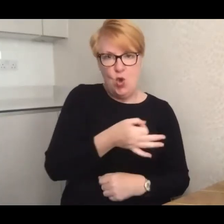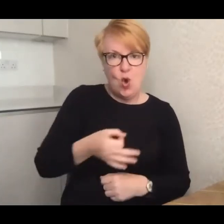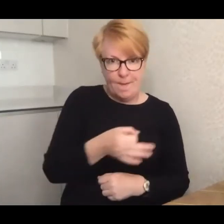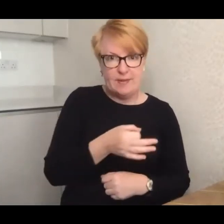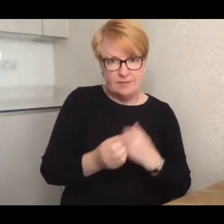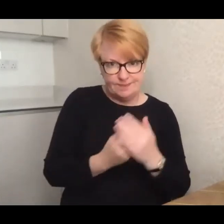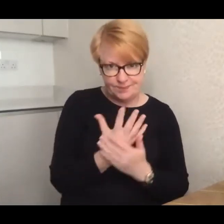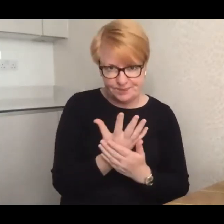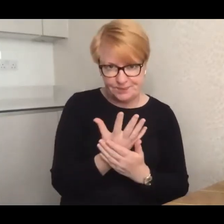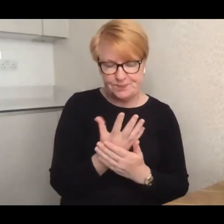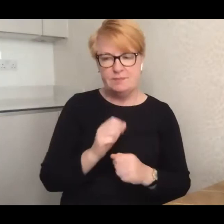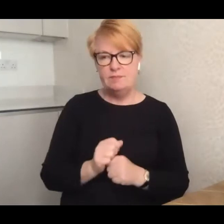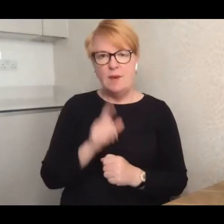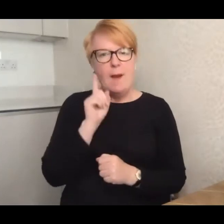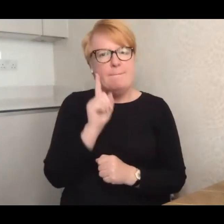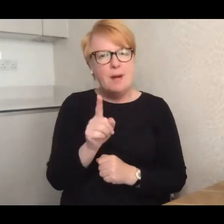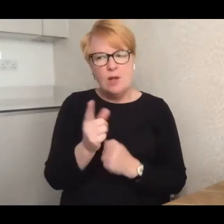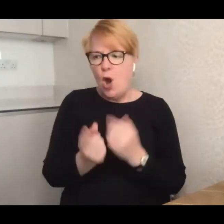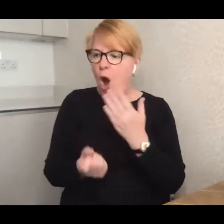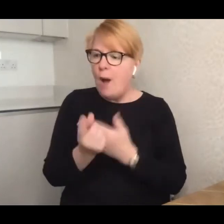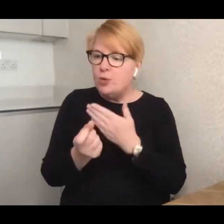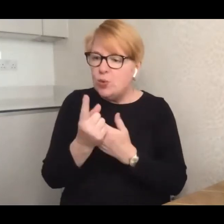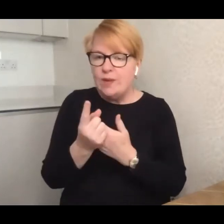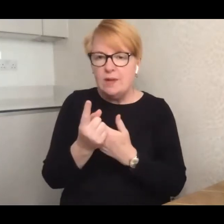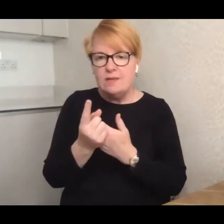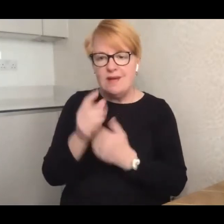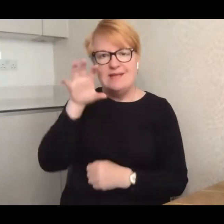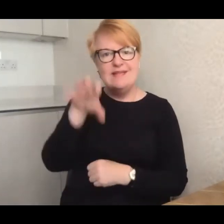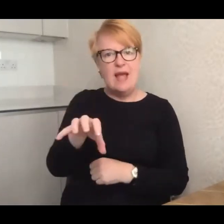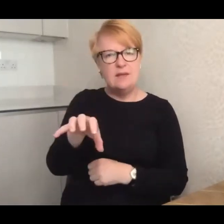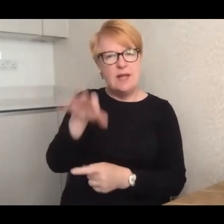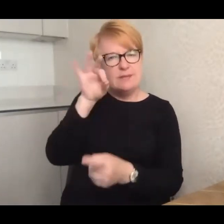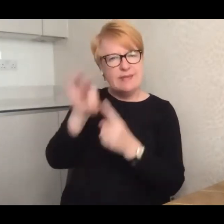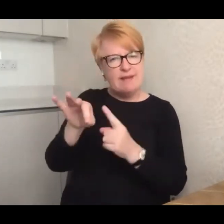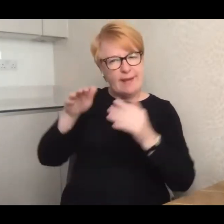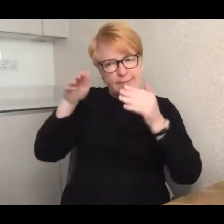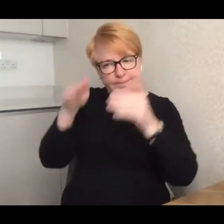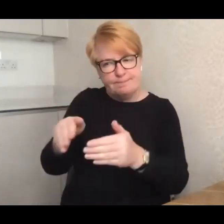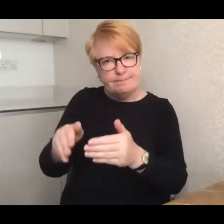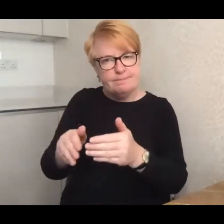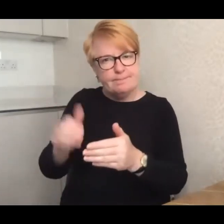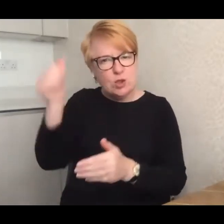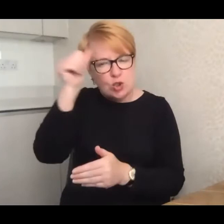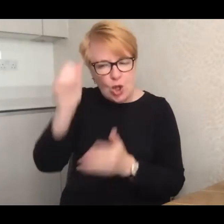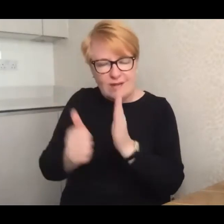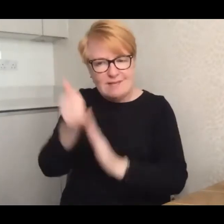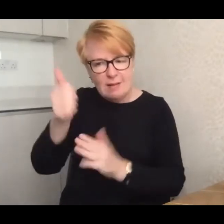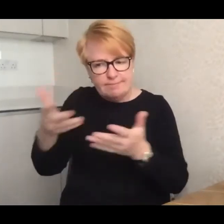there are very few opportunities to develop sector specific knowledge and skills. And to address this UP Projects has developed this programme that